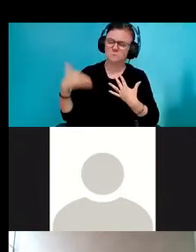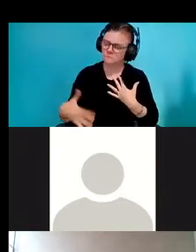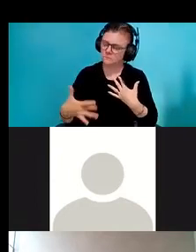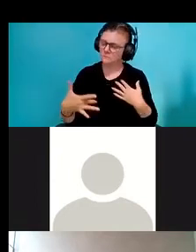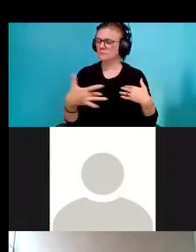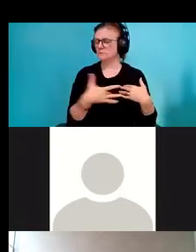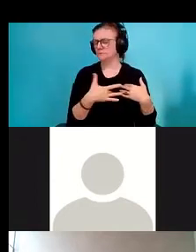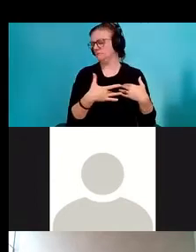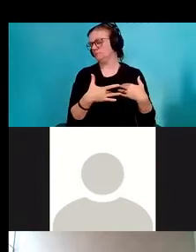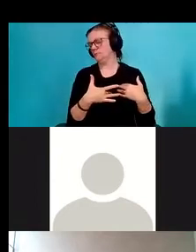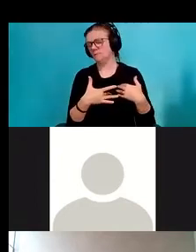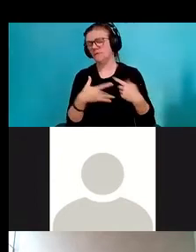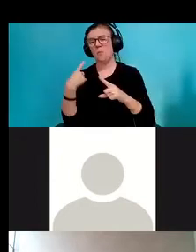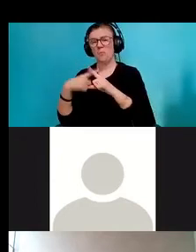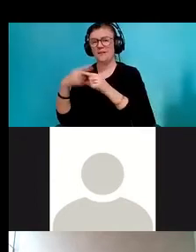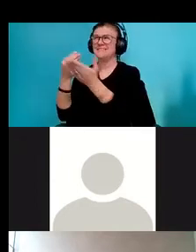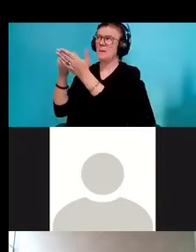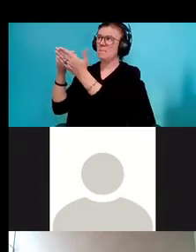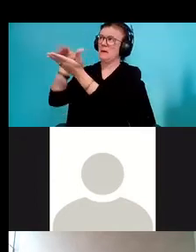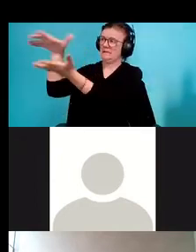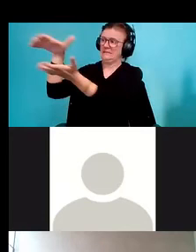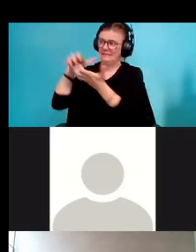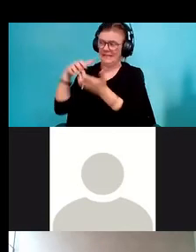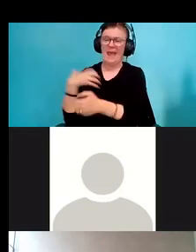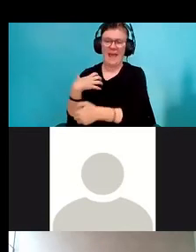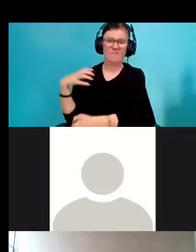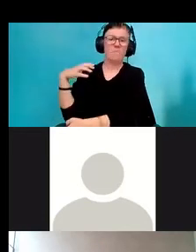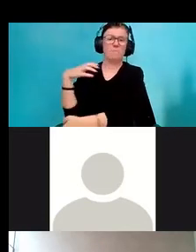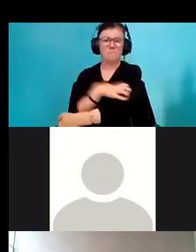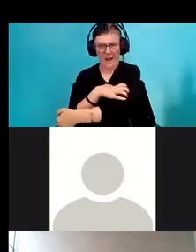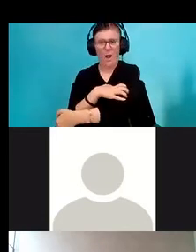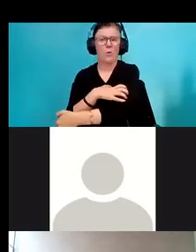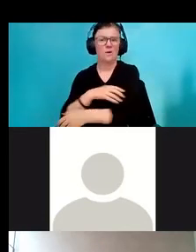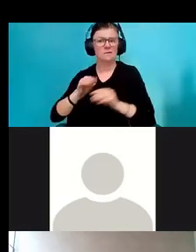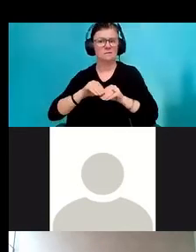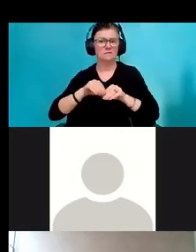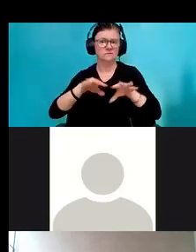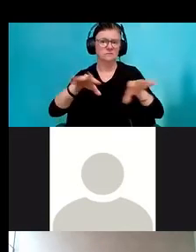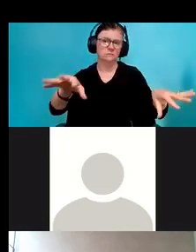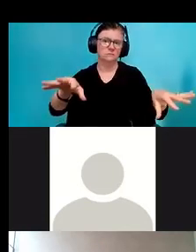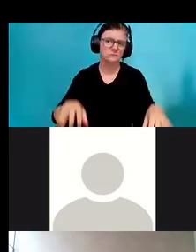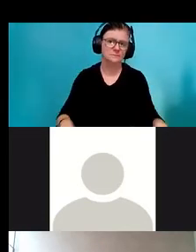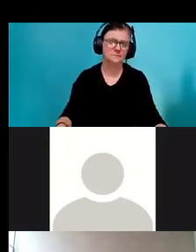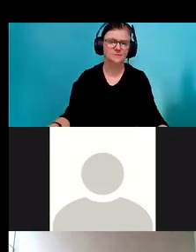the power of this funding on impacting communities.